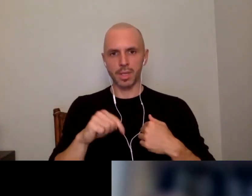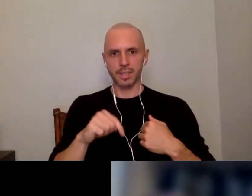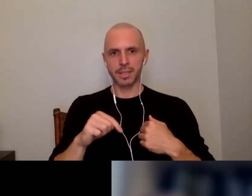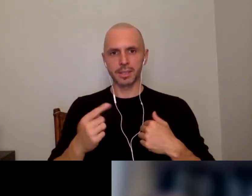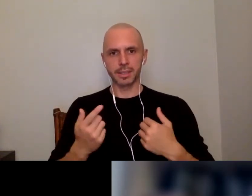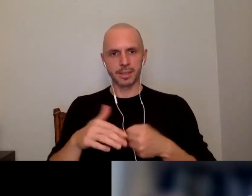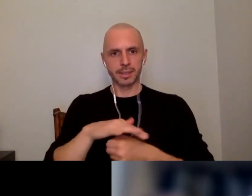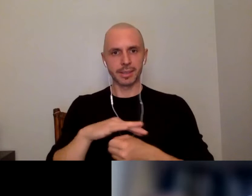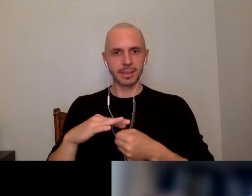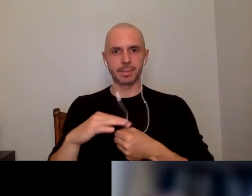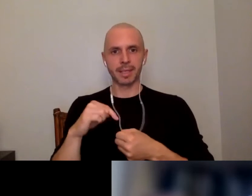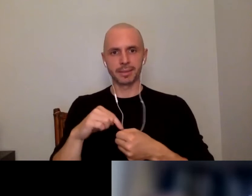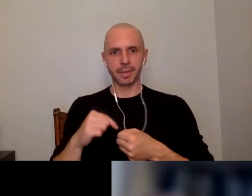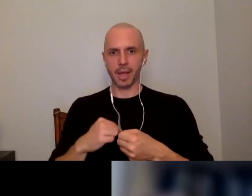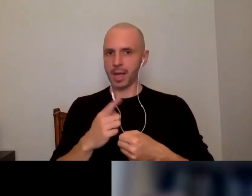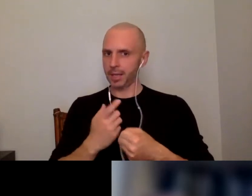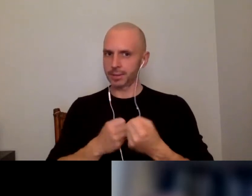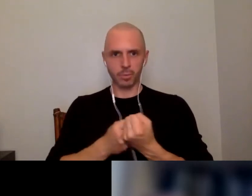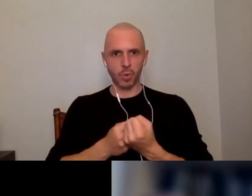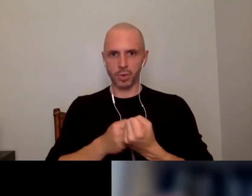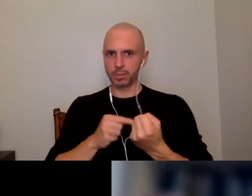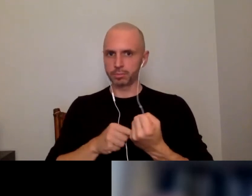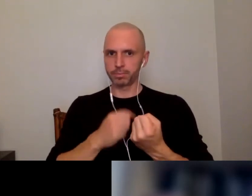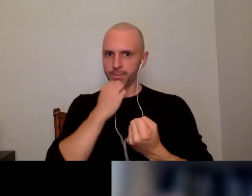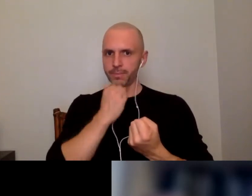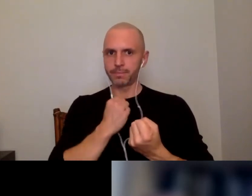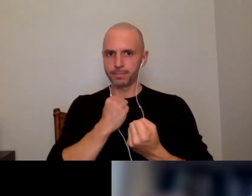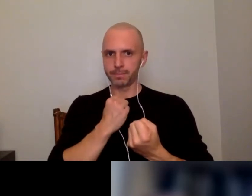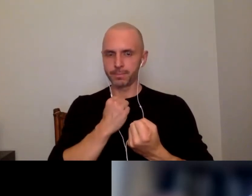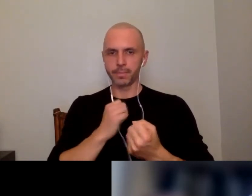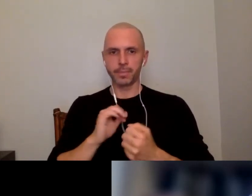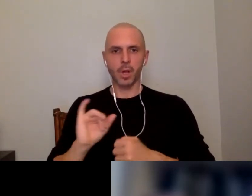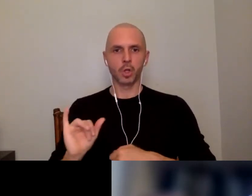and i believe in the museum even though it's a fraught site and all those things i believe in